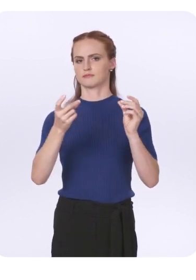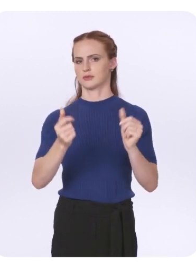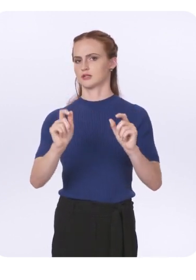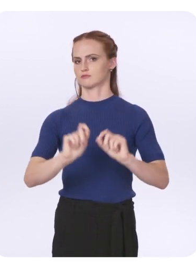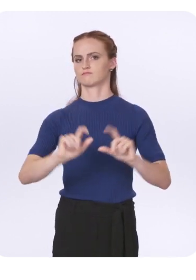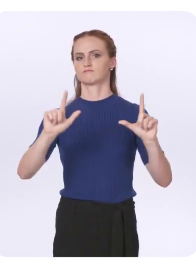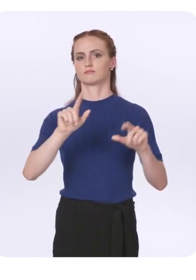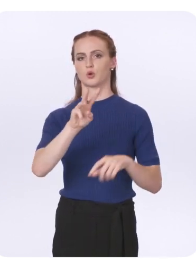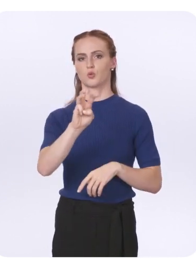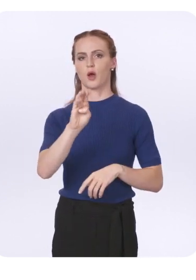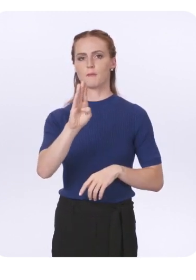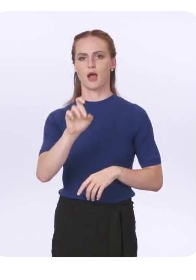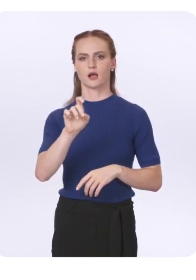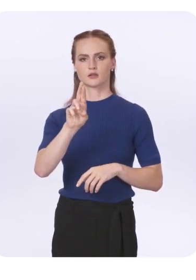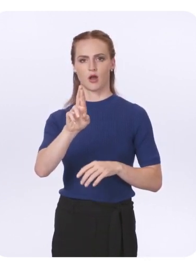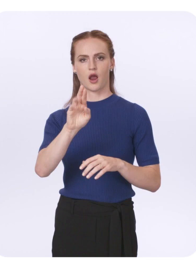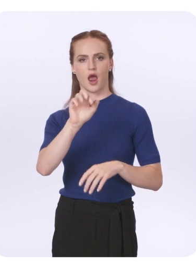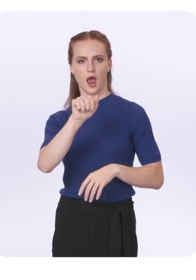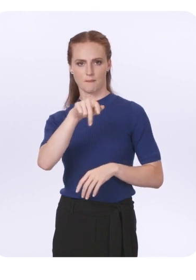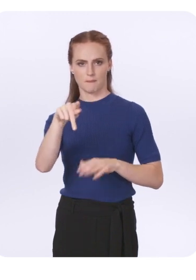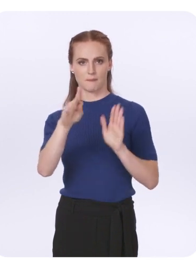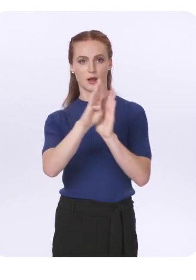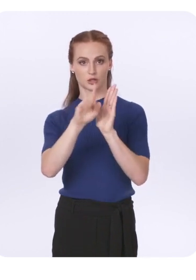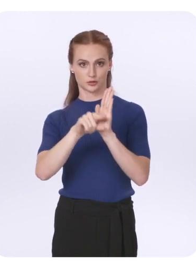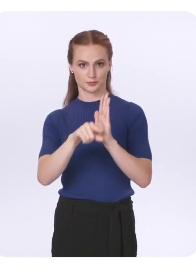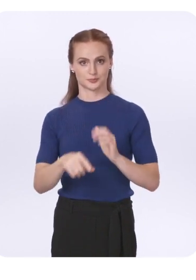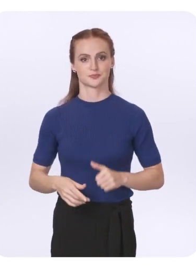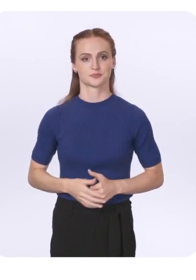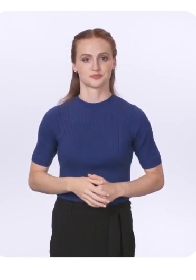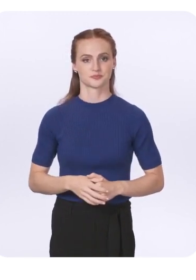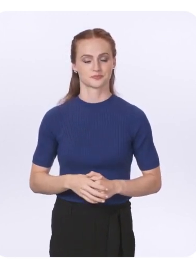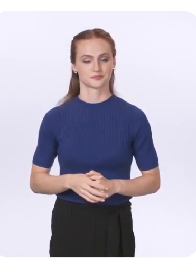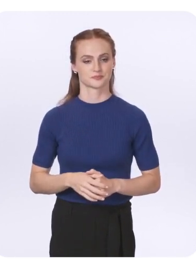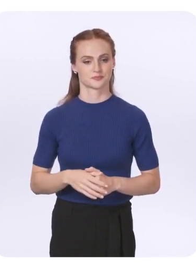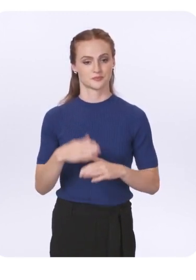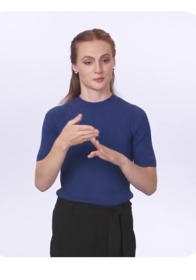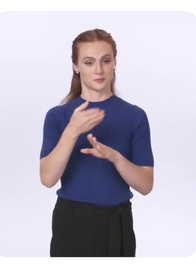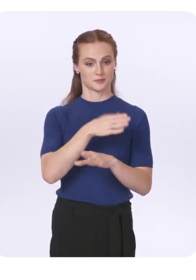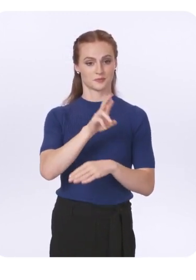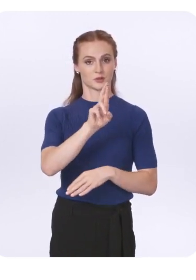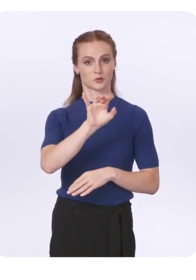Rik talked about how WebXR experiences can understand the room environment